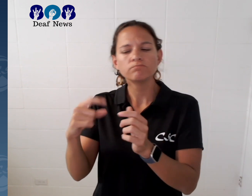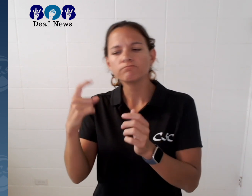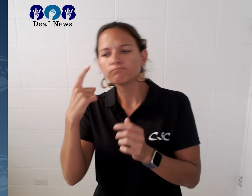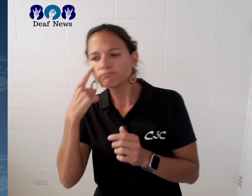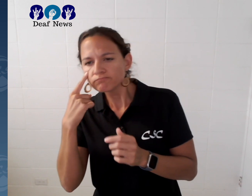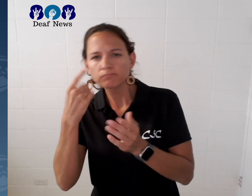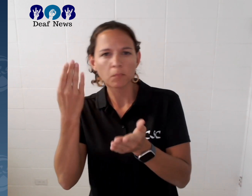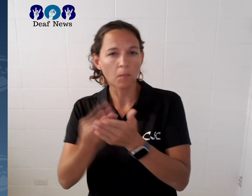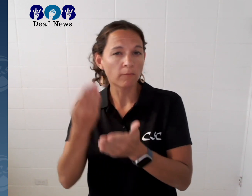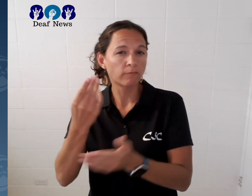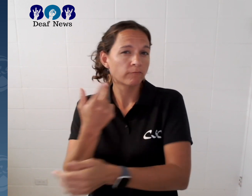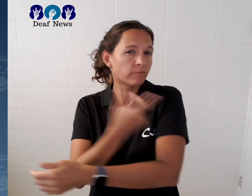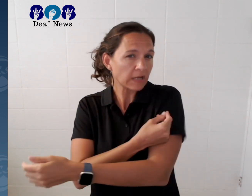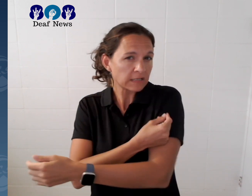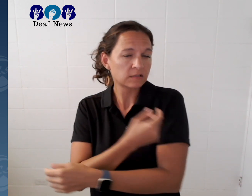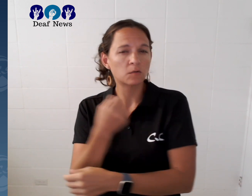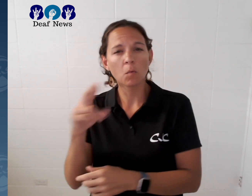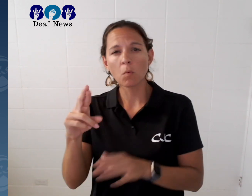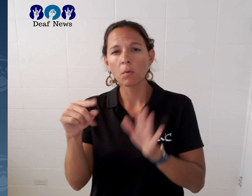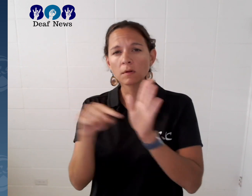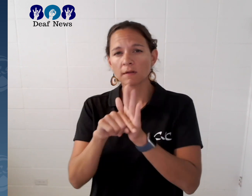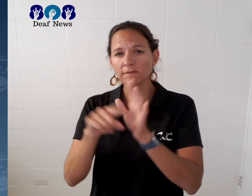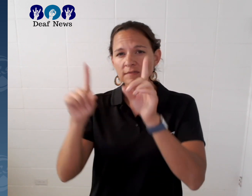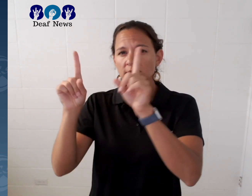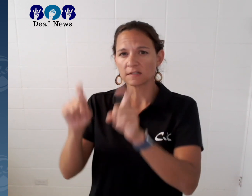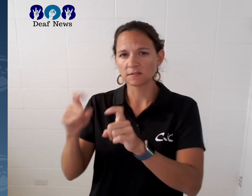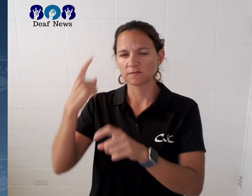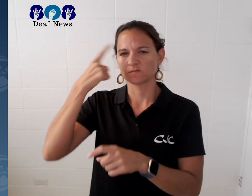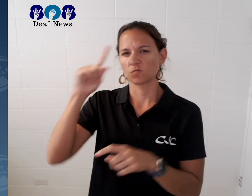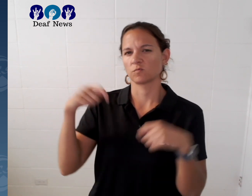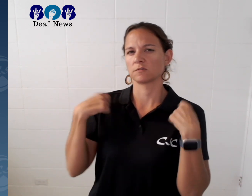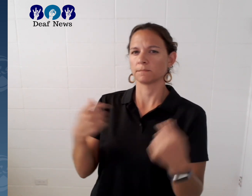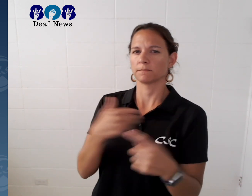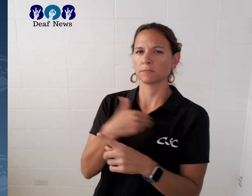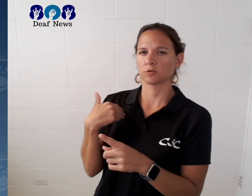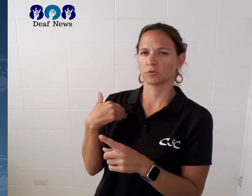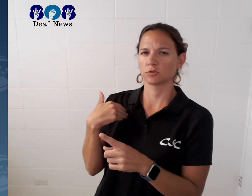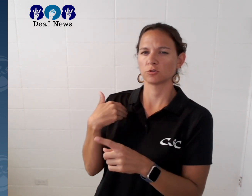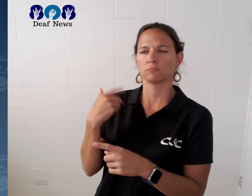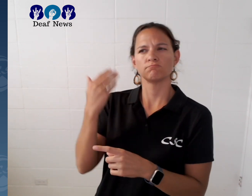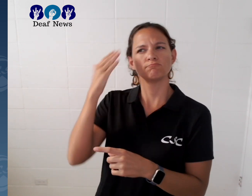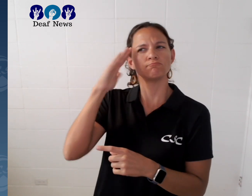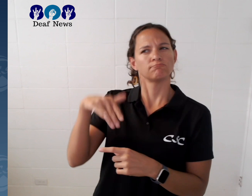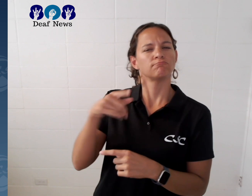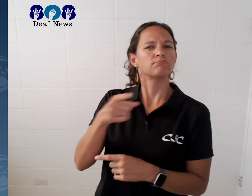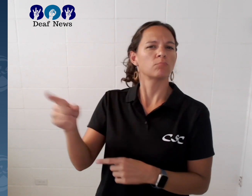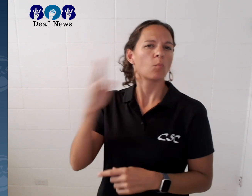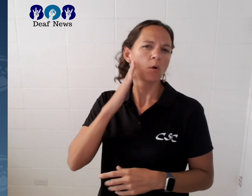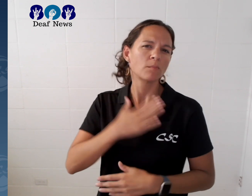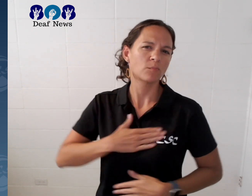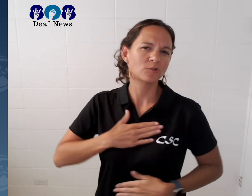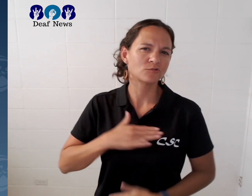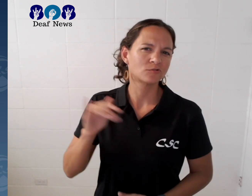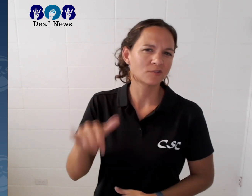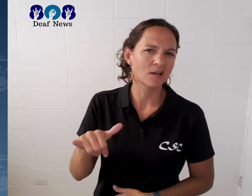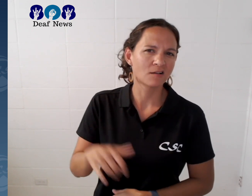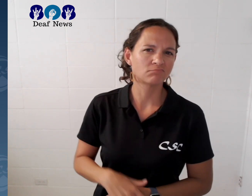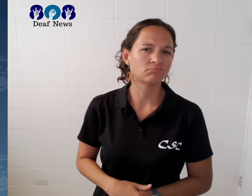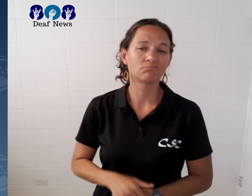of vaccination or negative test for gym members. He things his gym members would appreciate that.